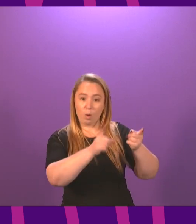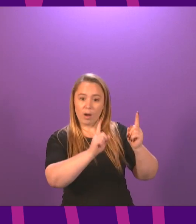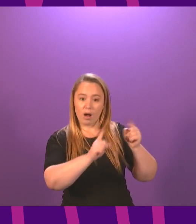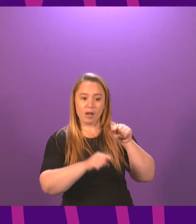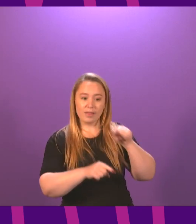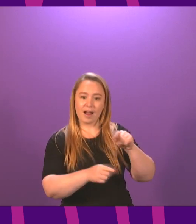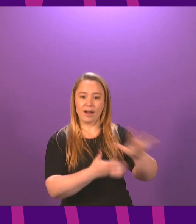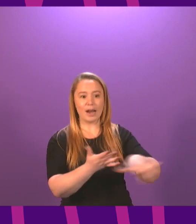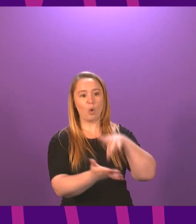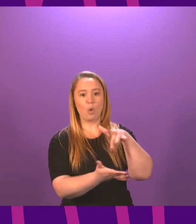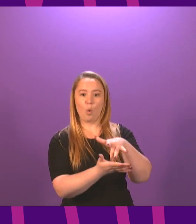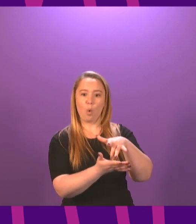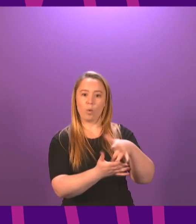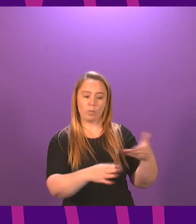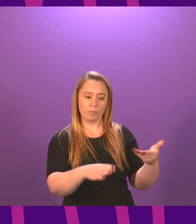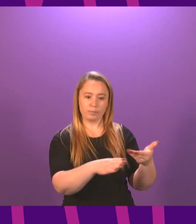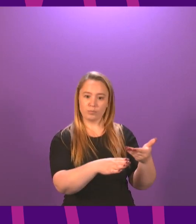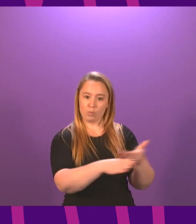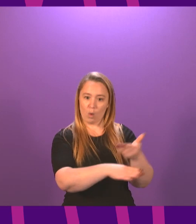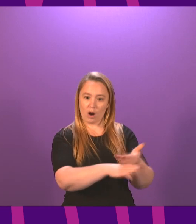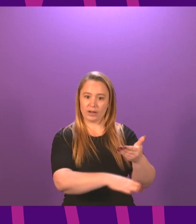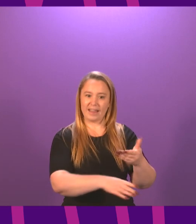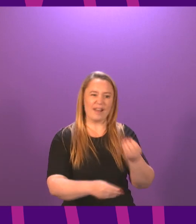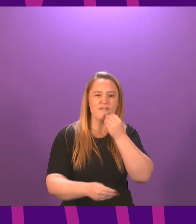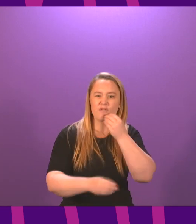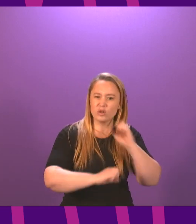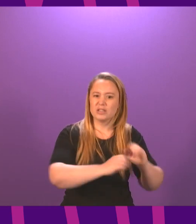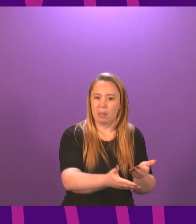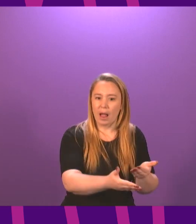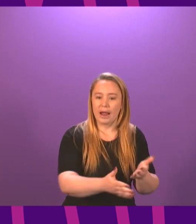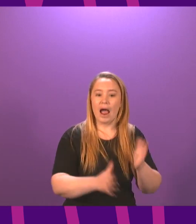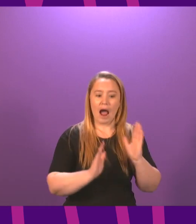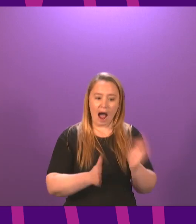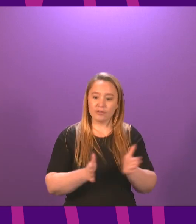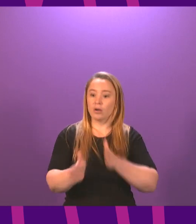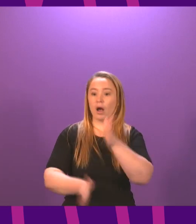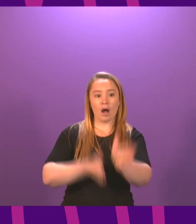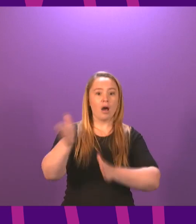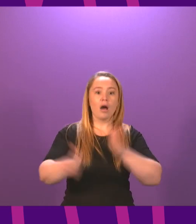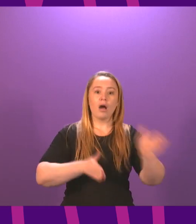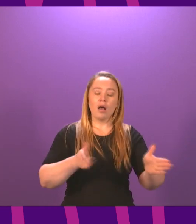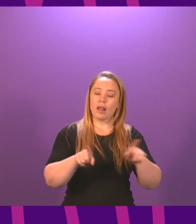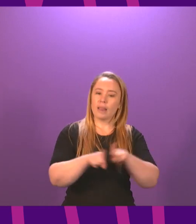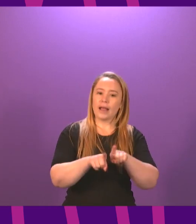is deemed essential, being expected to go out to work not to deliver food, but to do